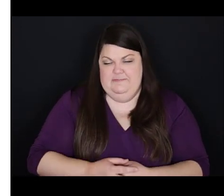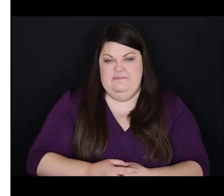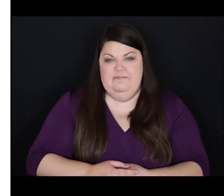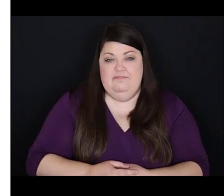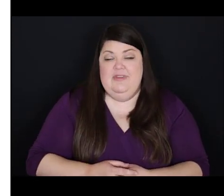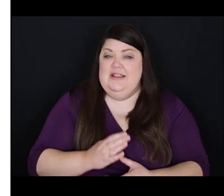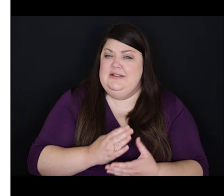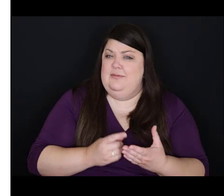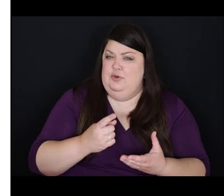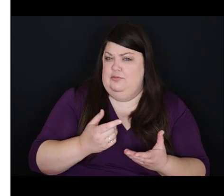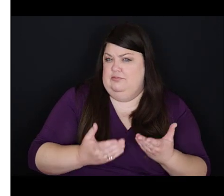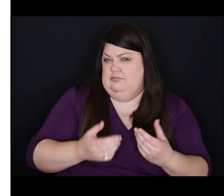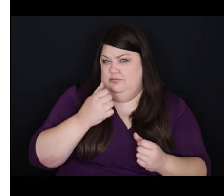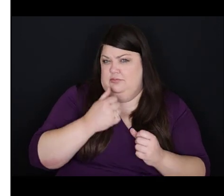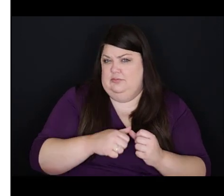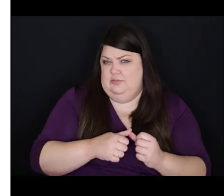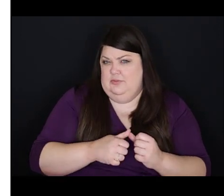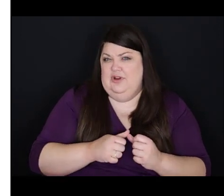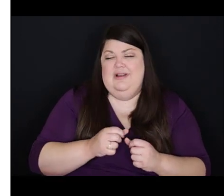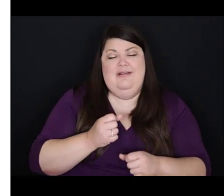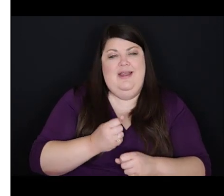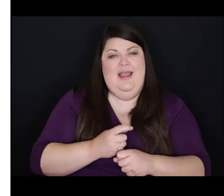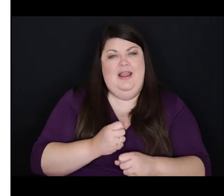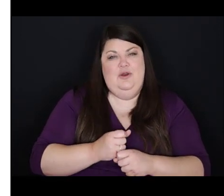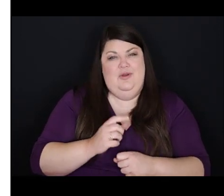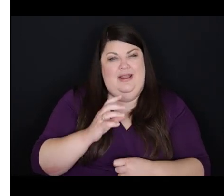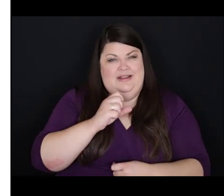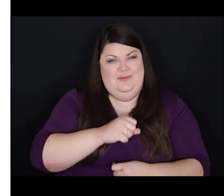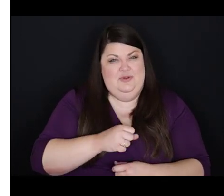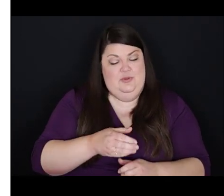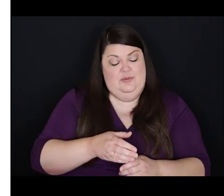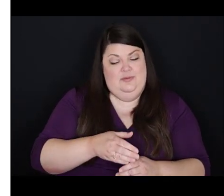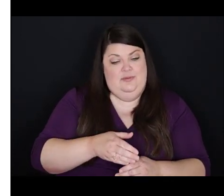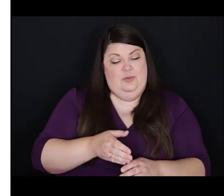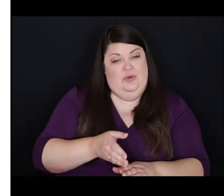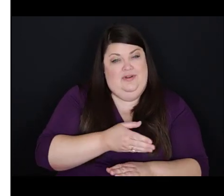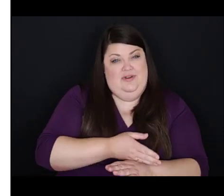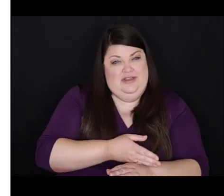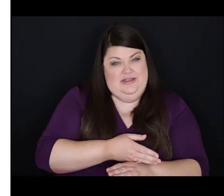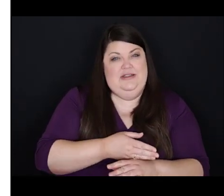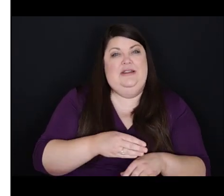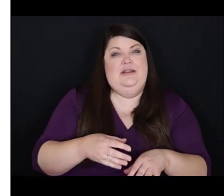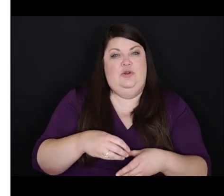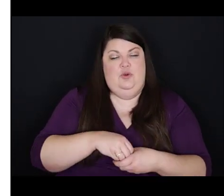Estimates Description was previously included under Description (k) of the VR portion of the